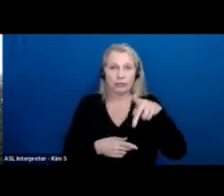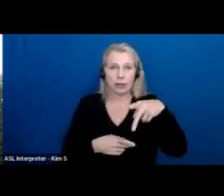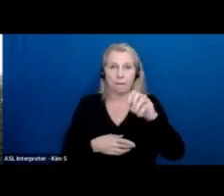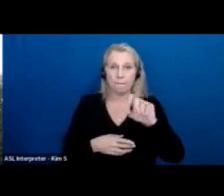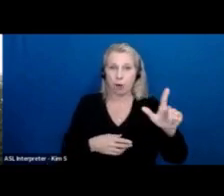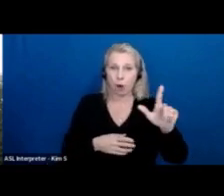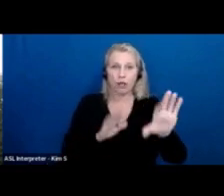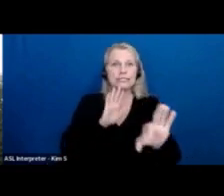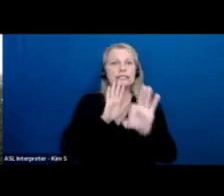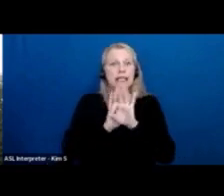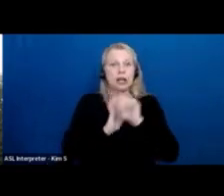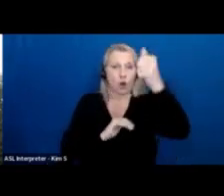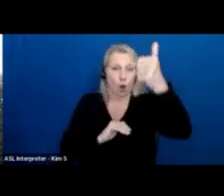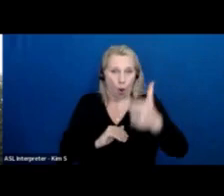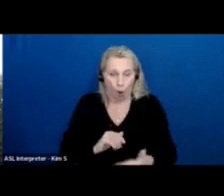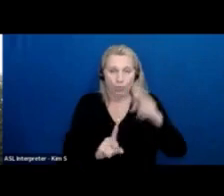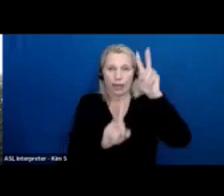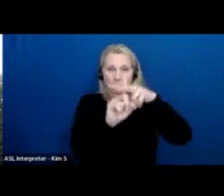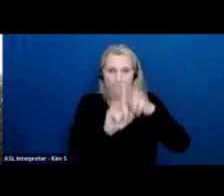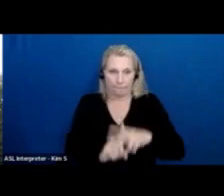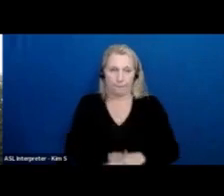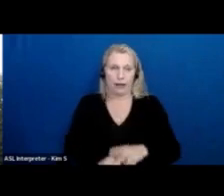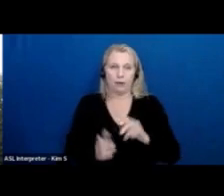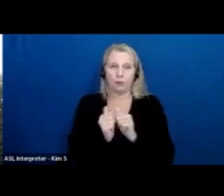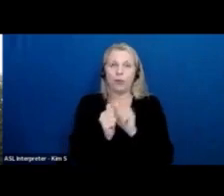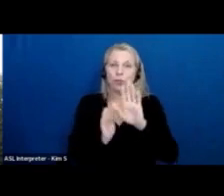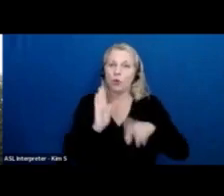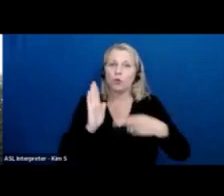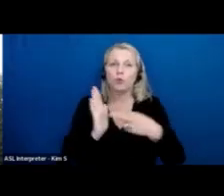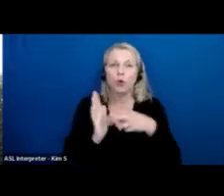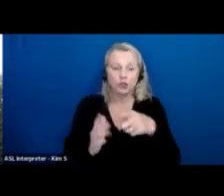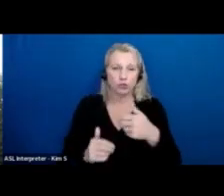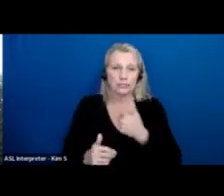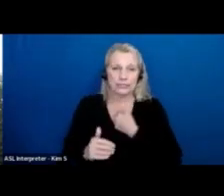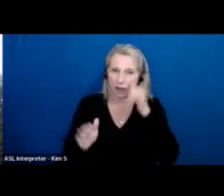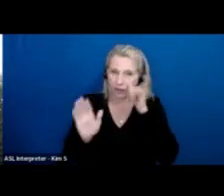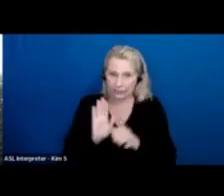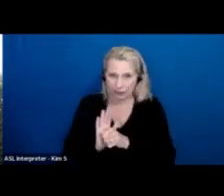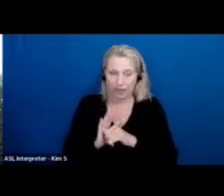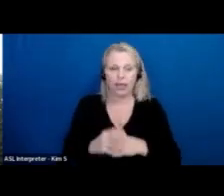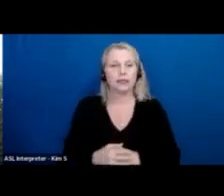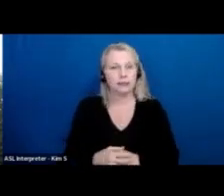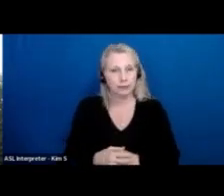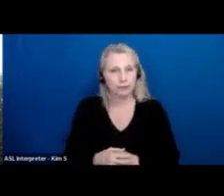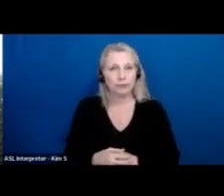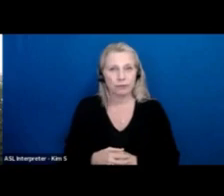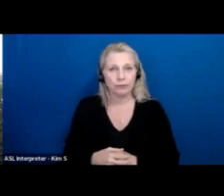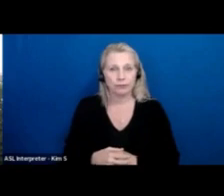select all that apply in terms of the roles in which you self-identify. And recognizing